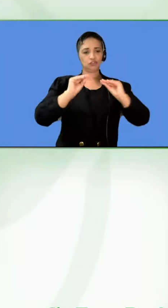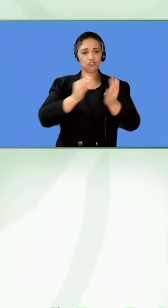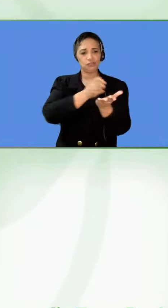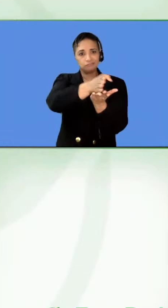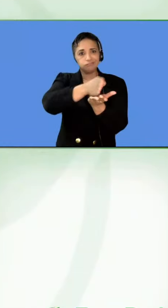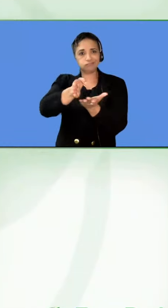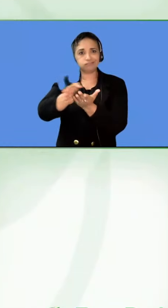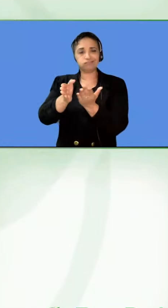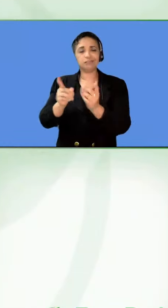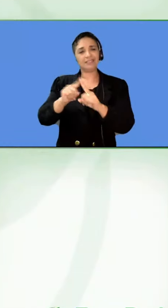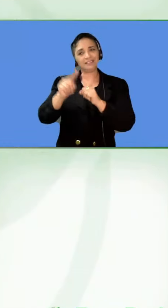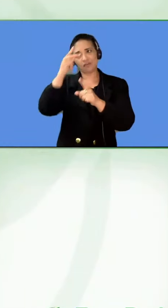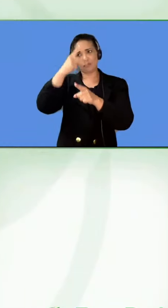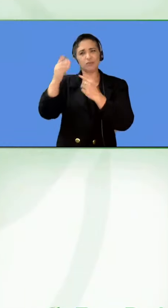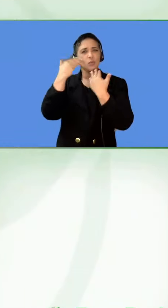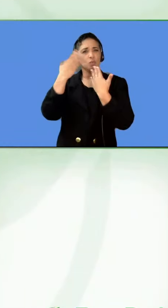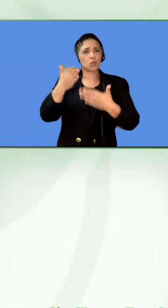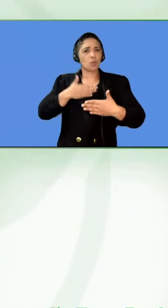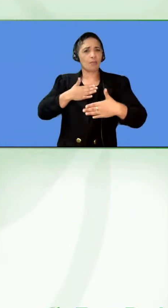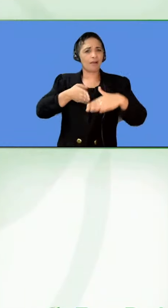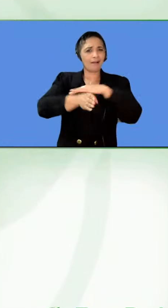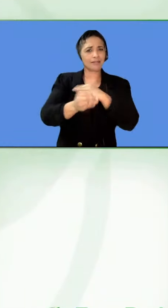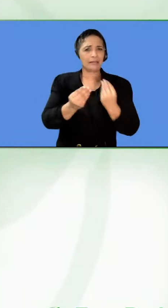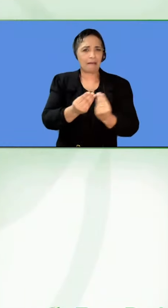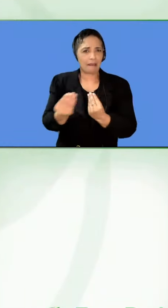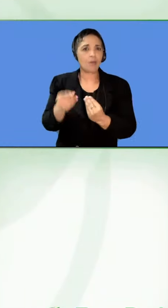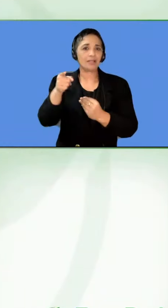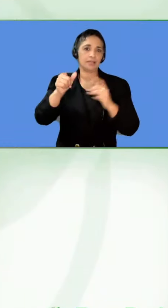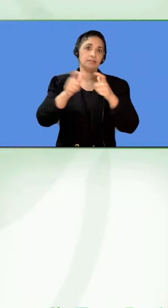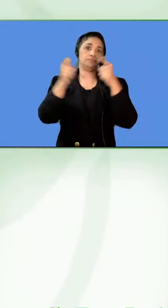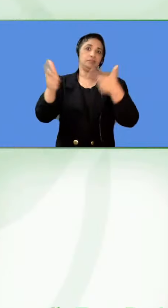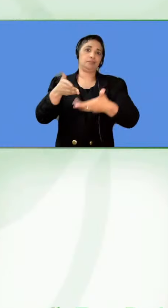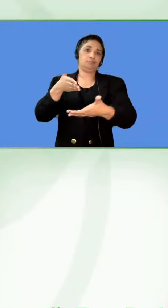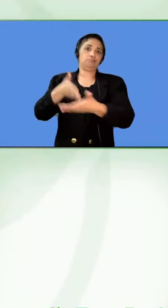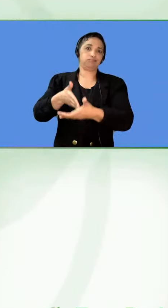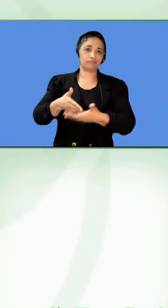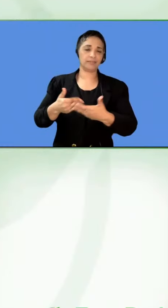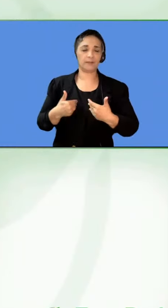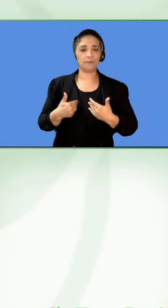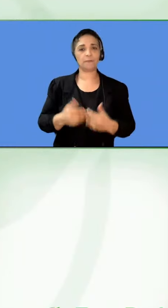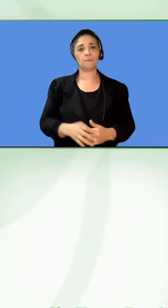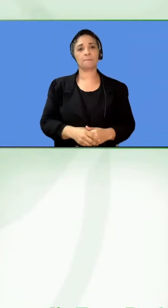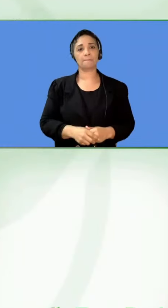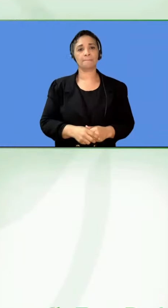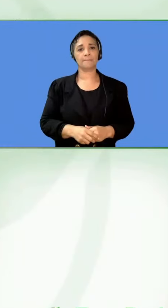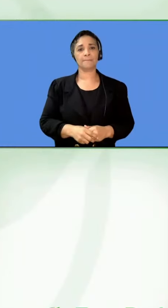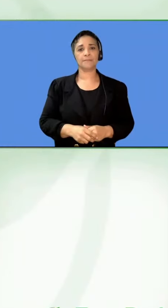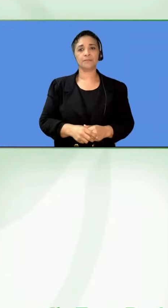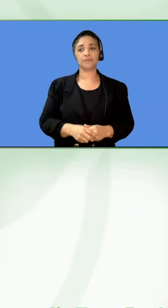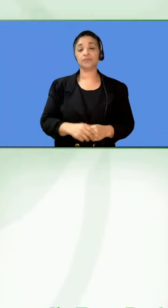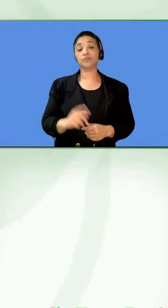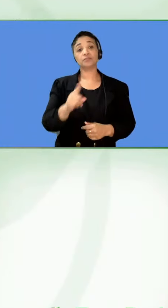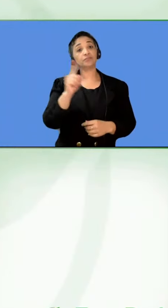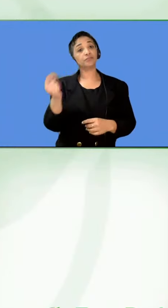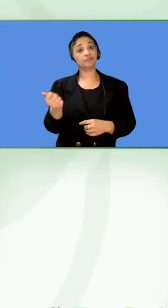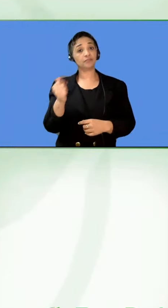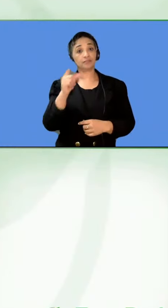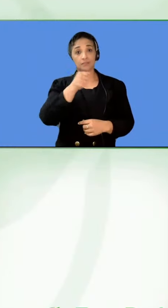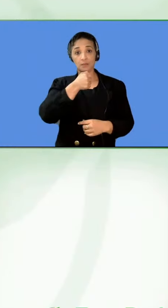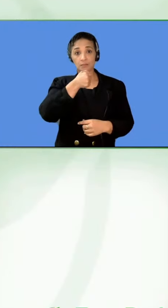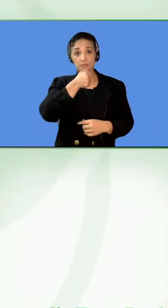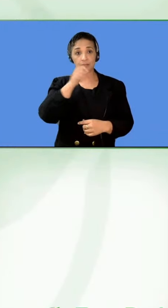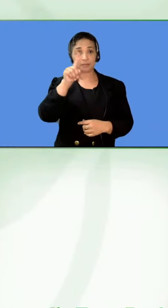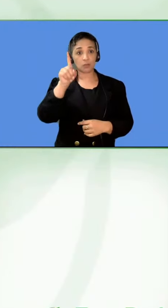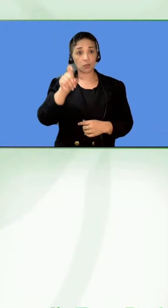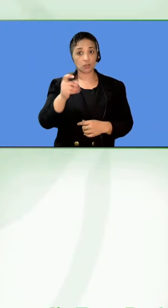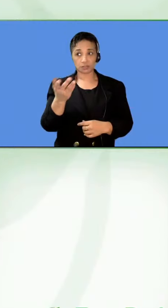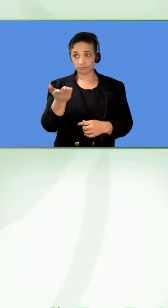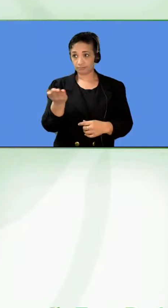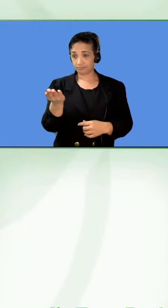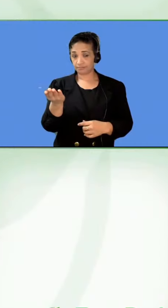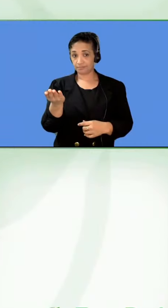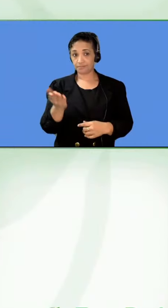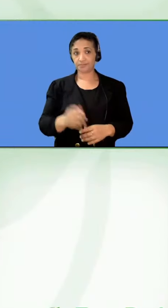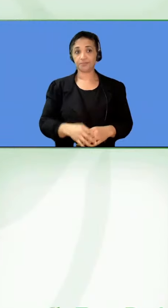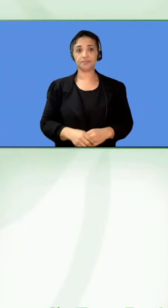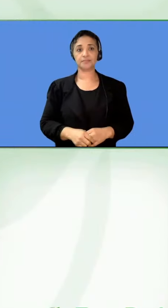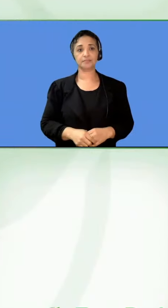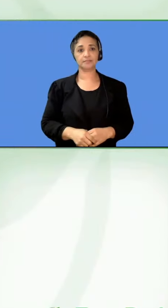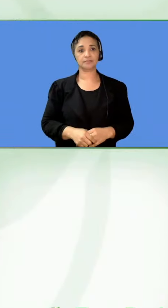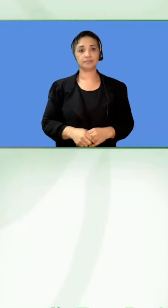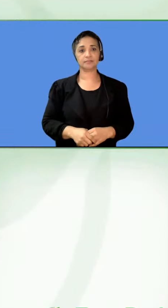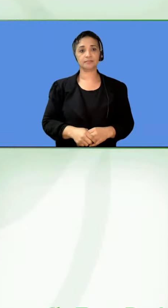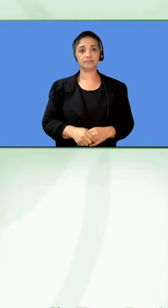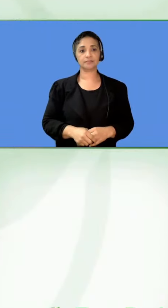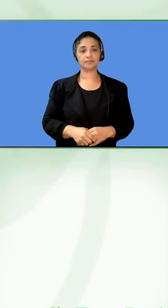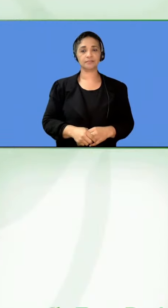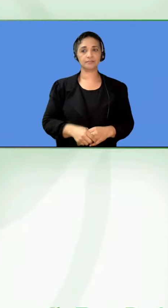Another question from the audience, over there.